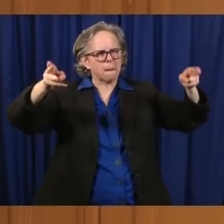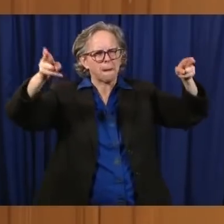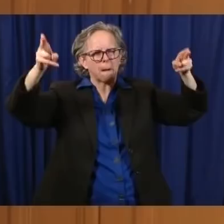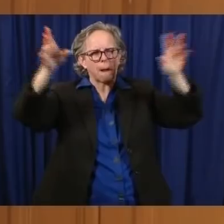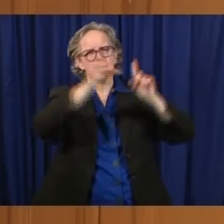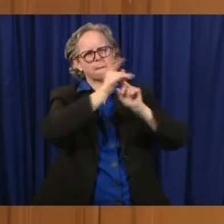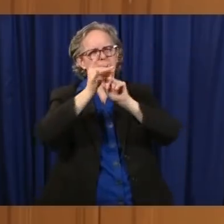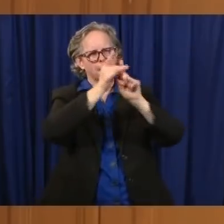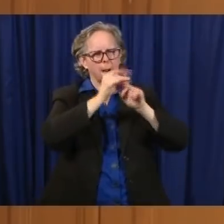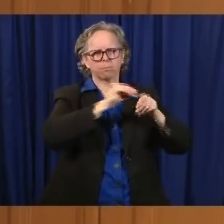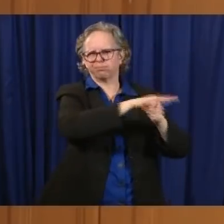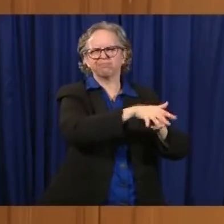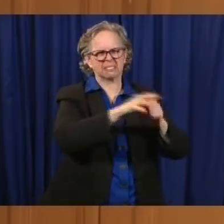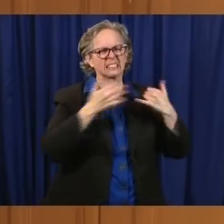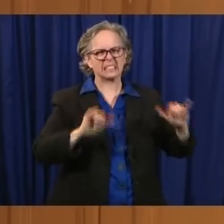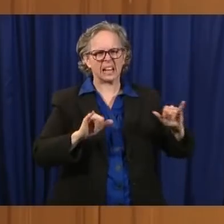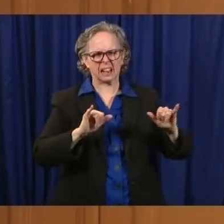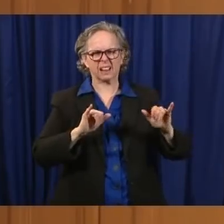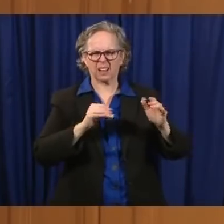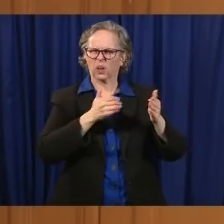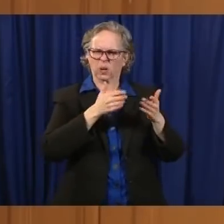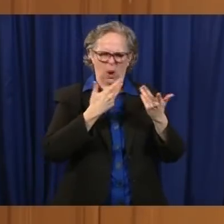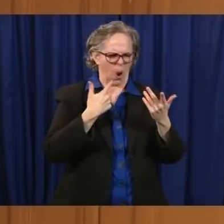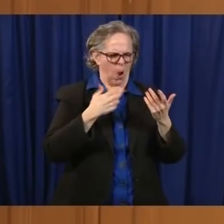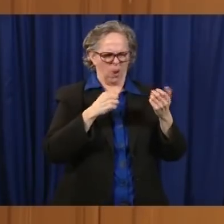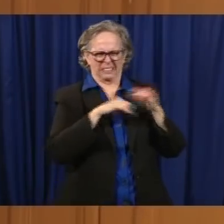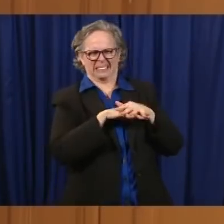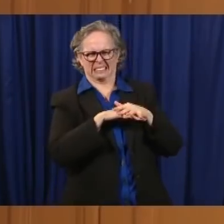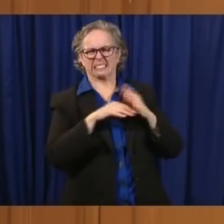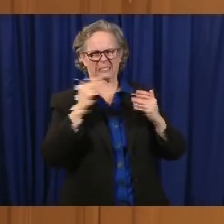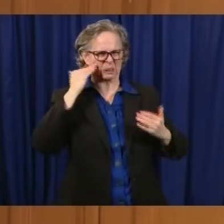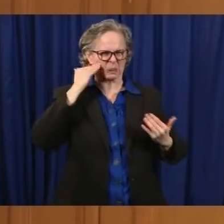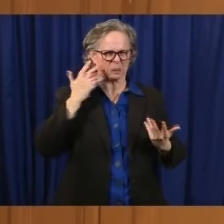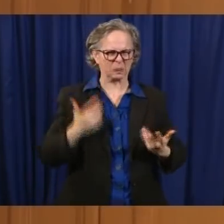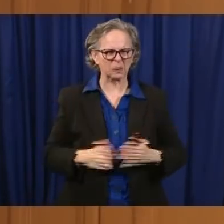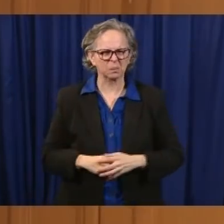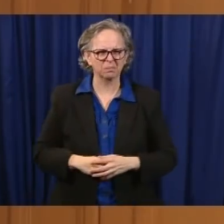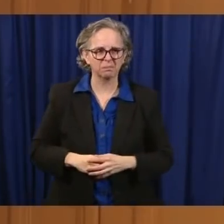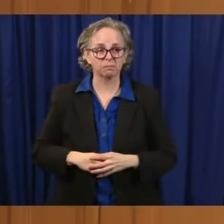IS STILL TOUGH OUT THERE, ESPECIALLY IN CONGREGATE SETTINGS, NURSING HOMES, PRISONS, PLACES WHERE PEOPLE